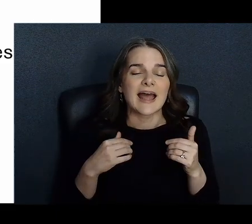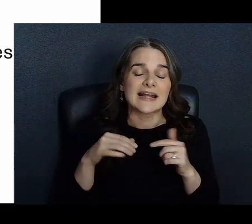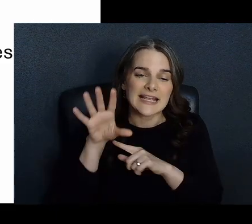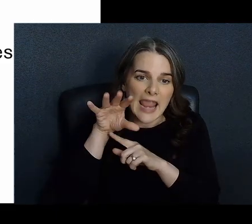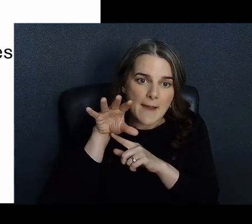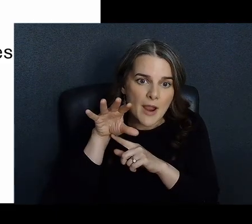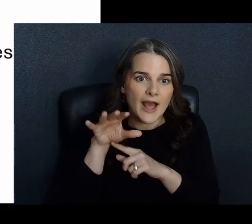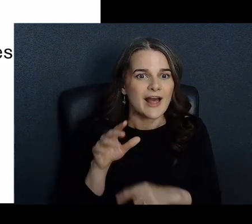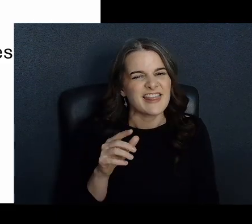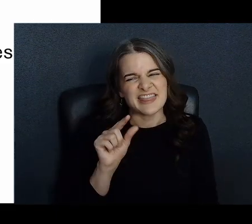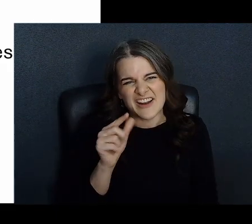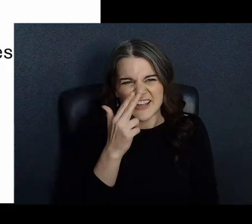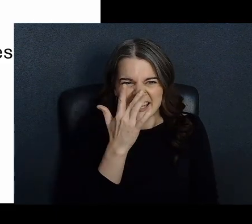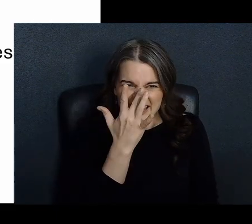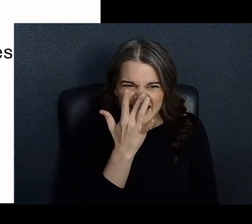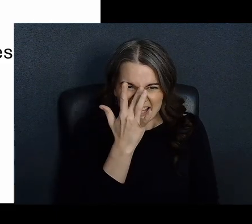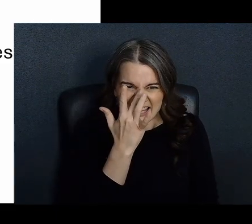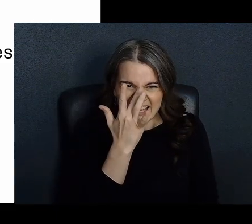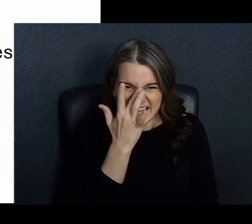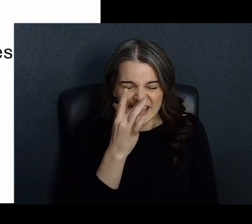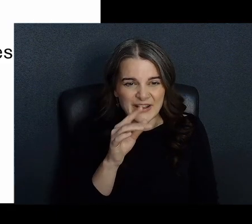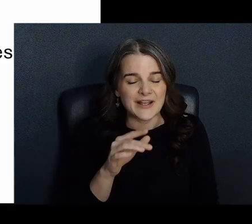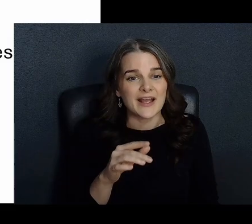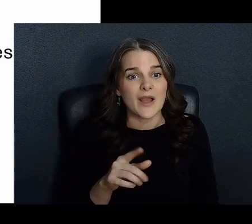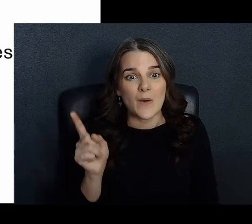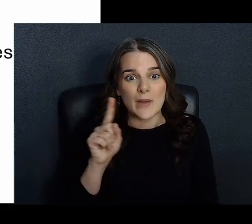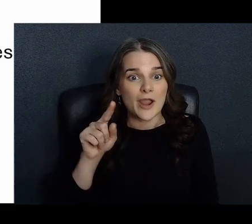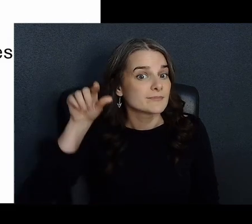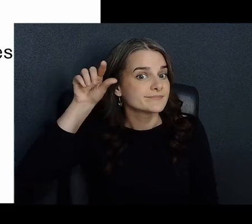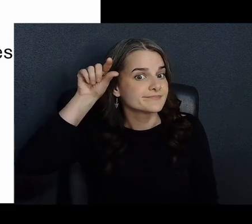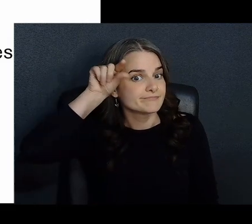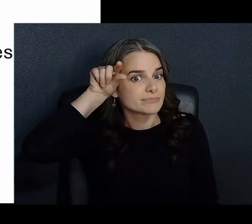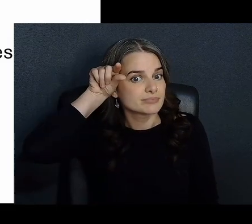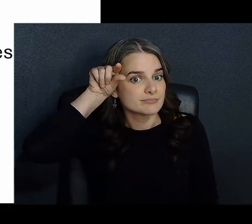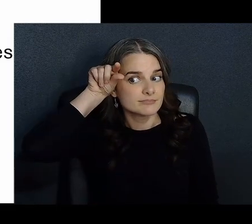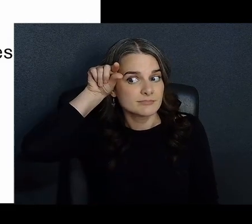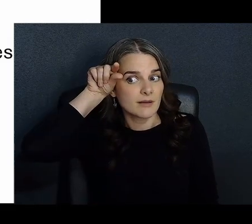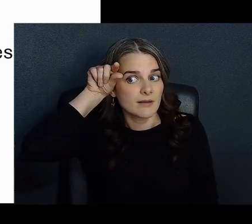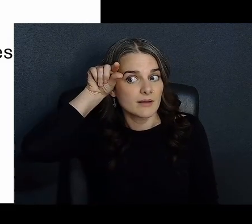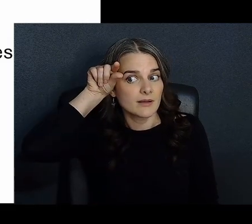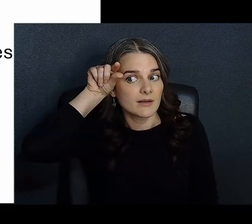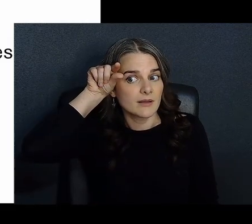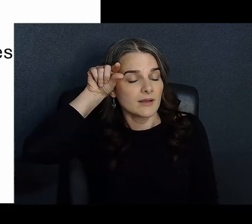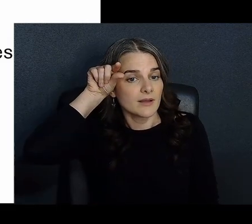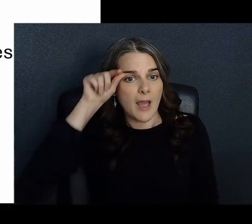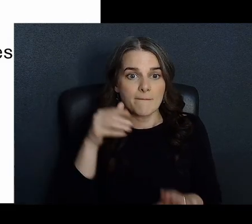that's mounted here on the temple of the device. So it's already pre-mounted.